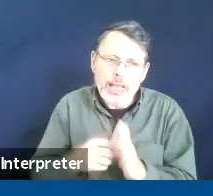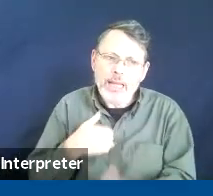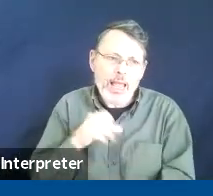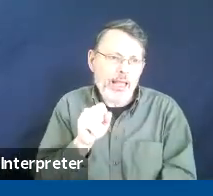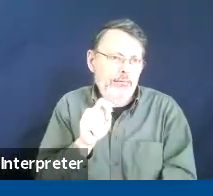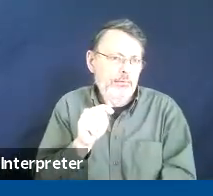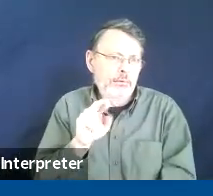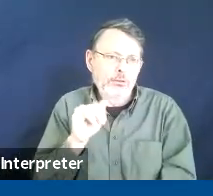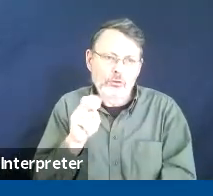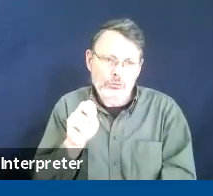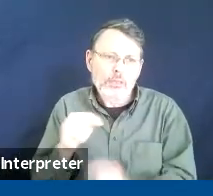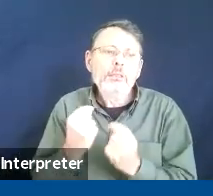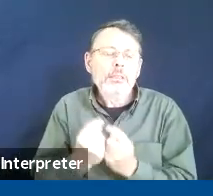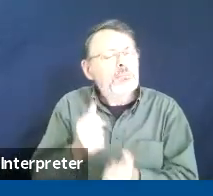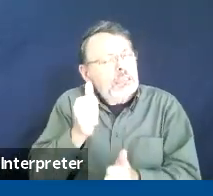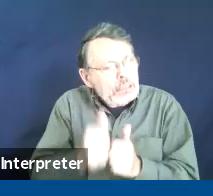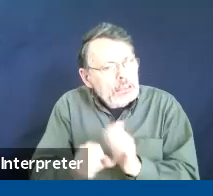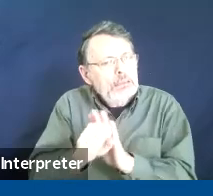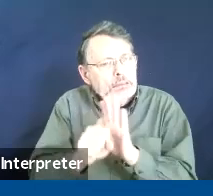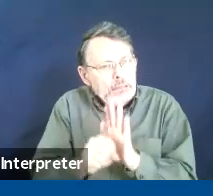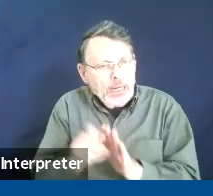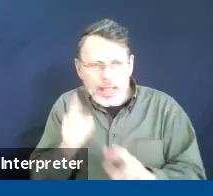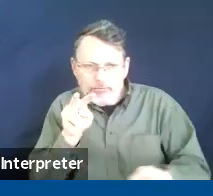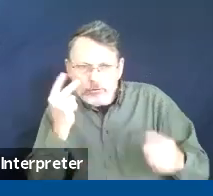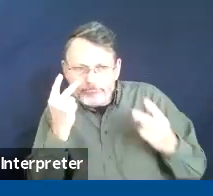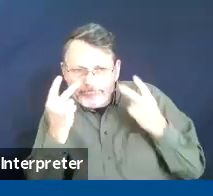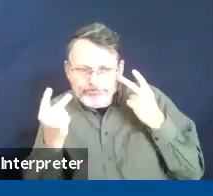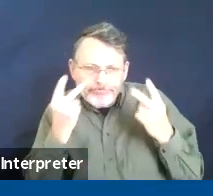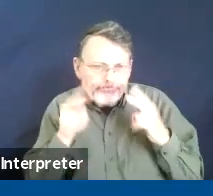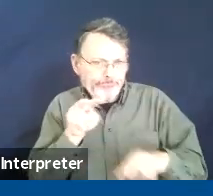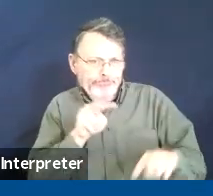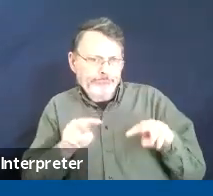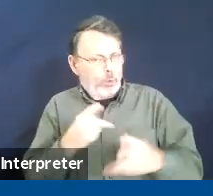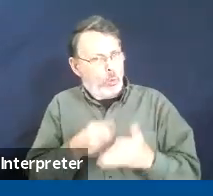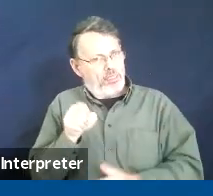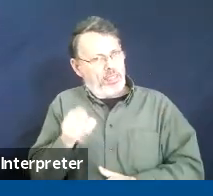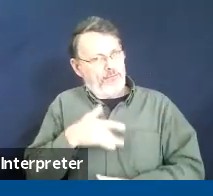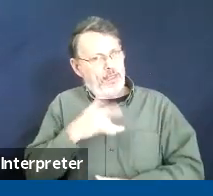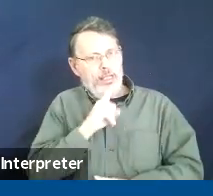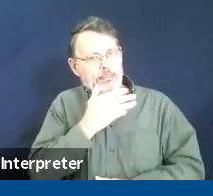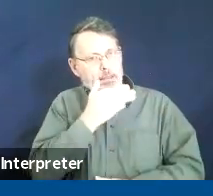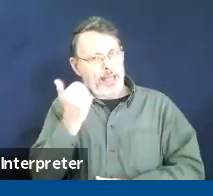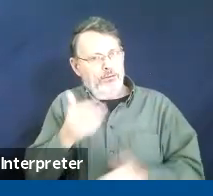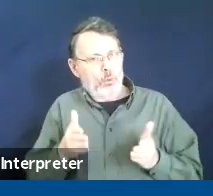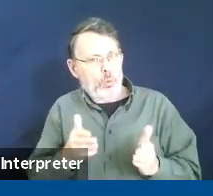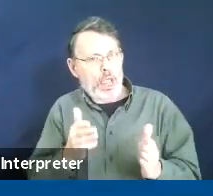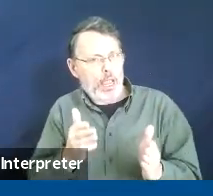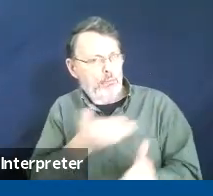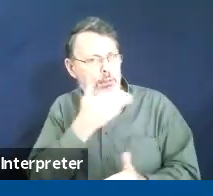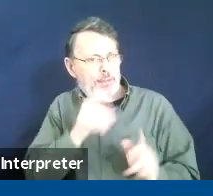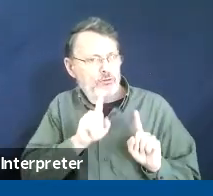each state has taken into account what they feel is the best effort and response for them. I can